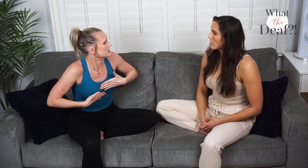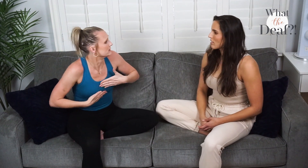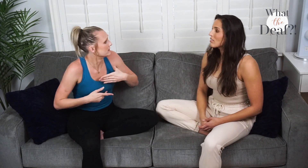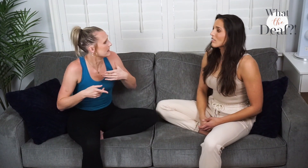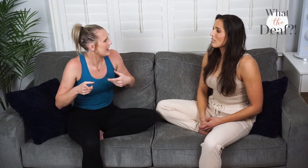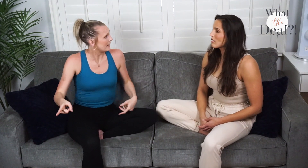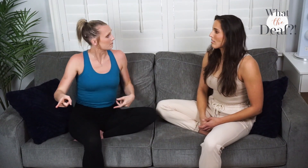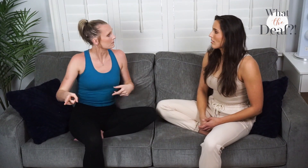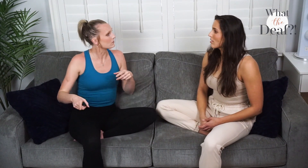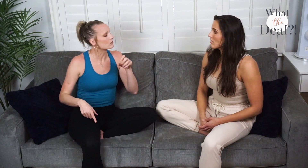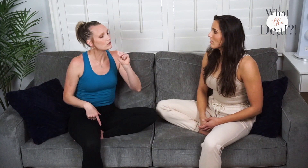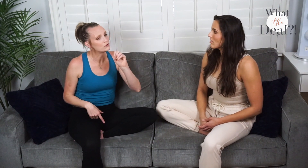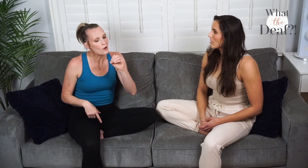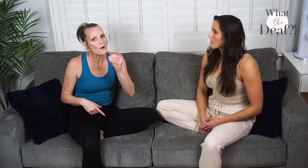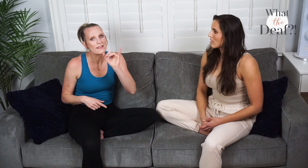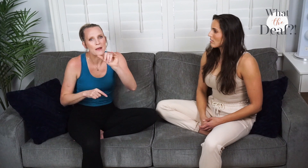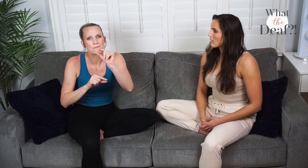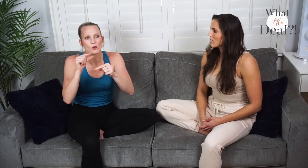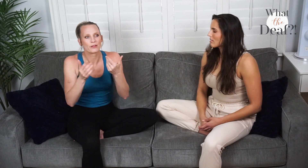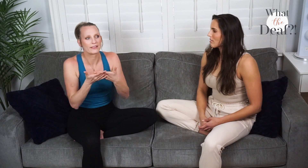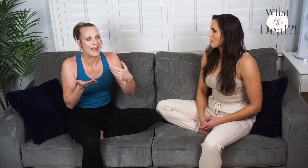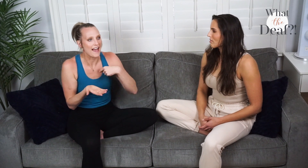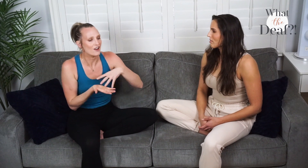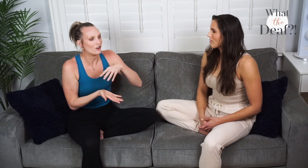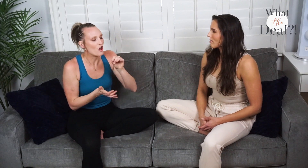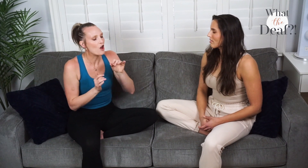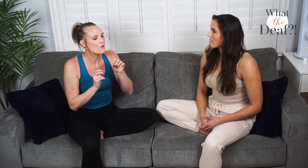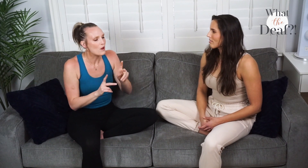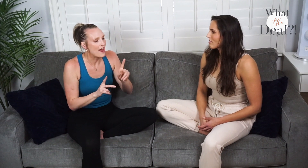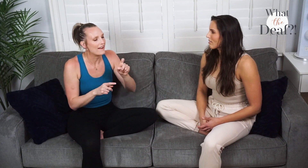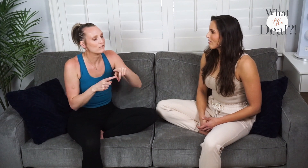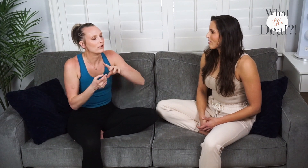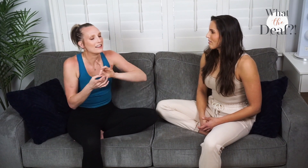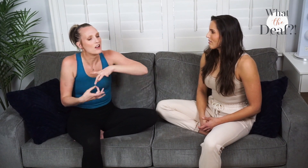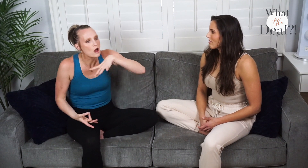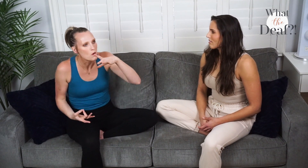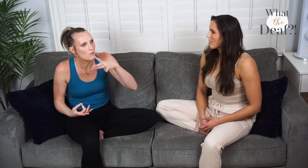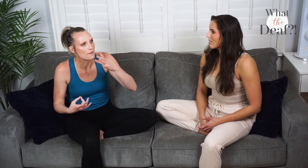instead of being like wow, I just appreciate him. And so it’s those little things that I learn that I’m like oh okay,